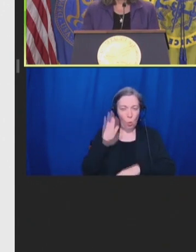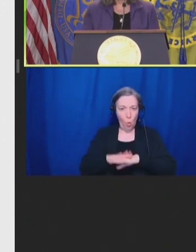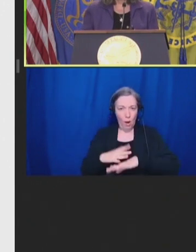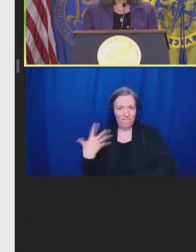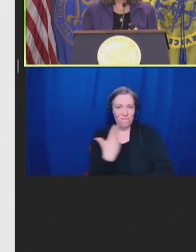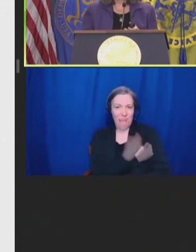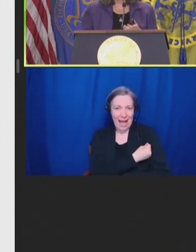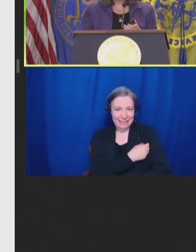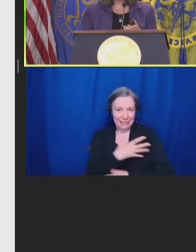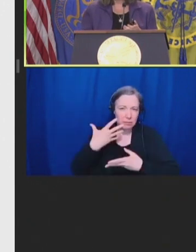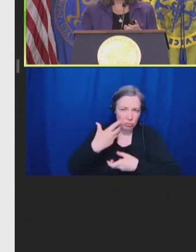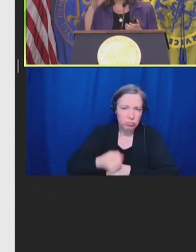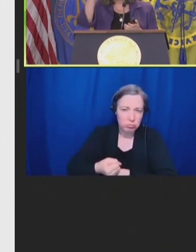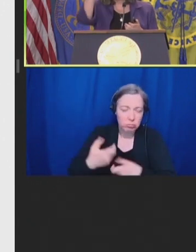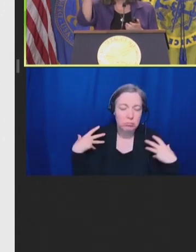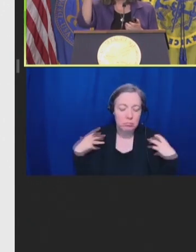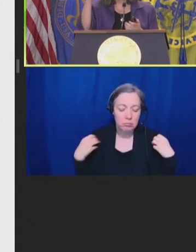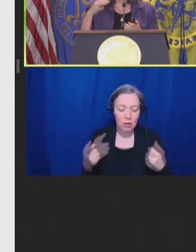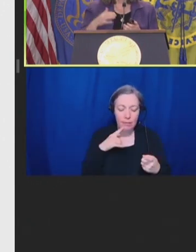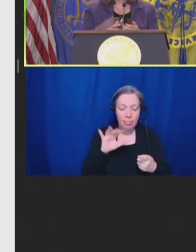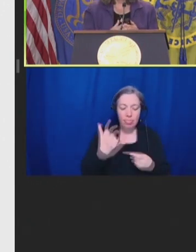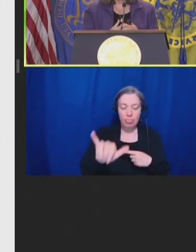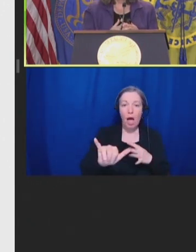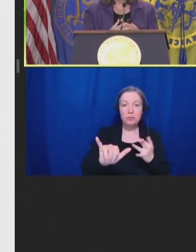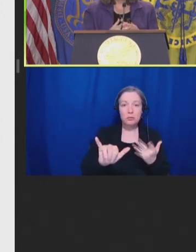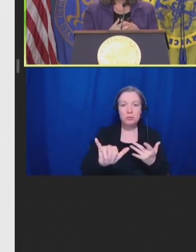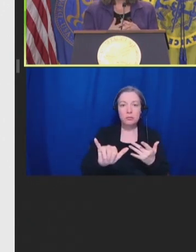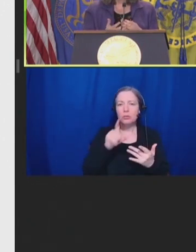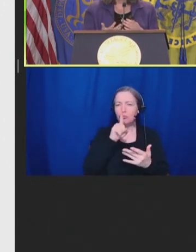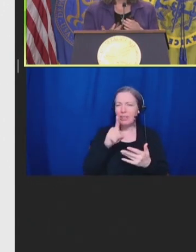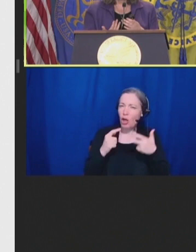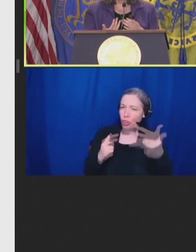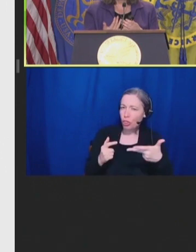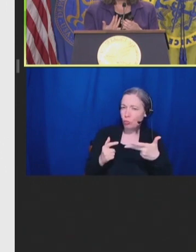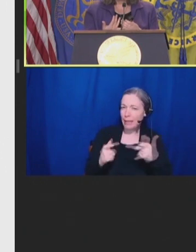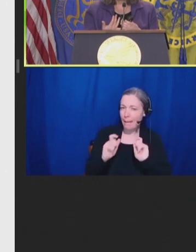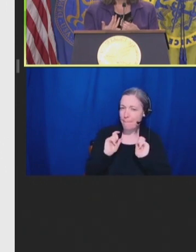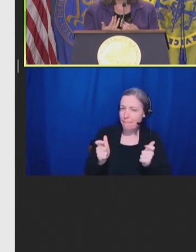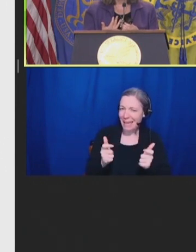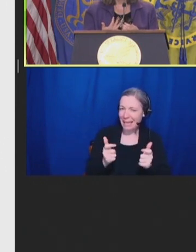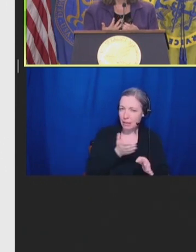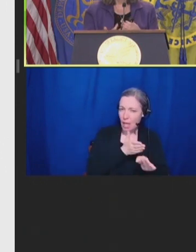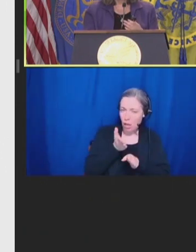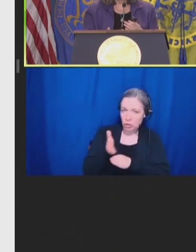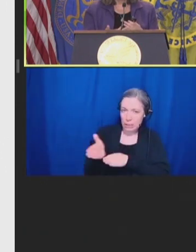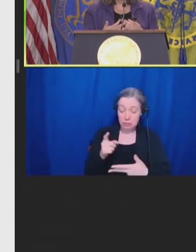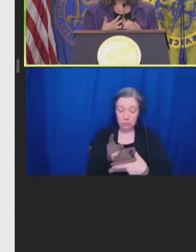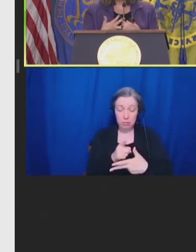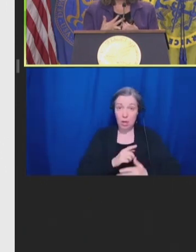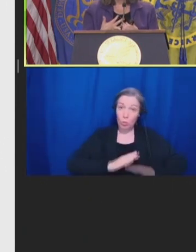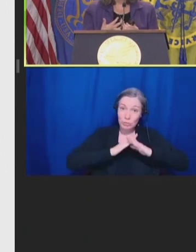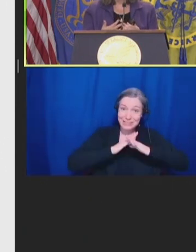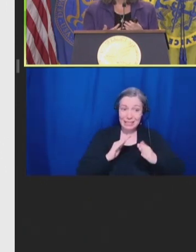you know, focuses on three main areas, you know, protecting communities, engaging providers,